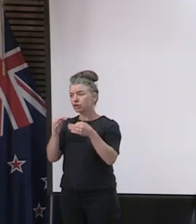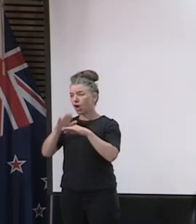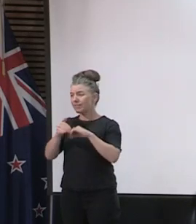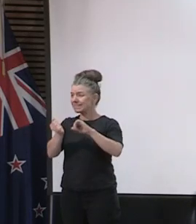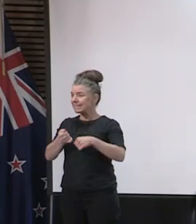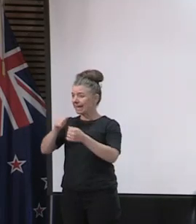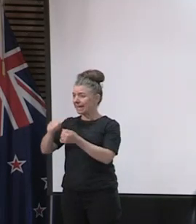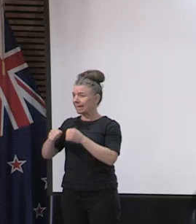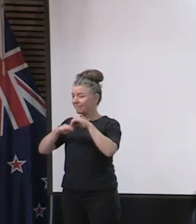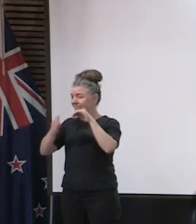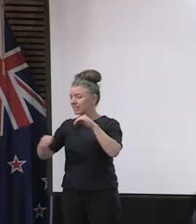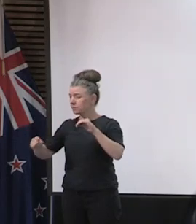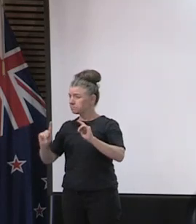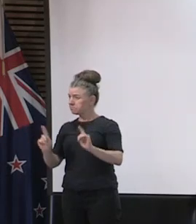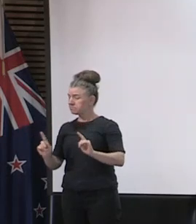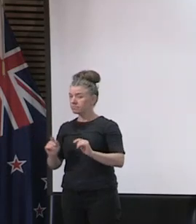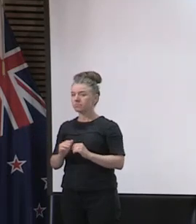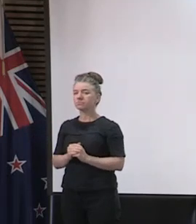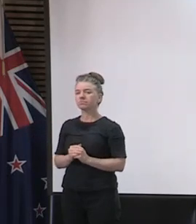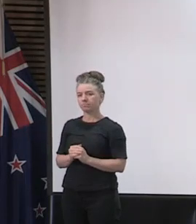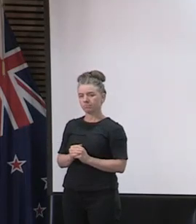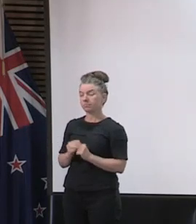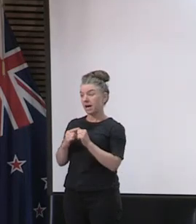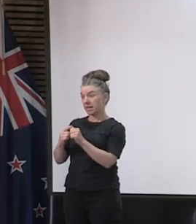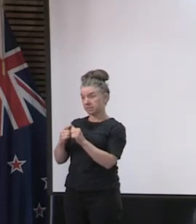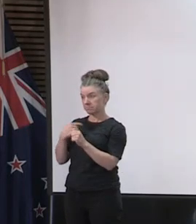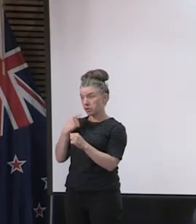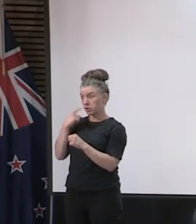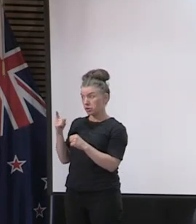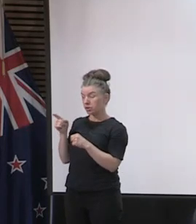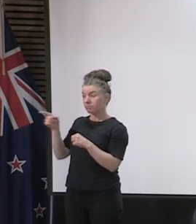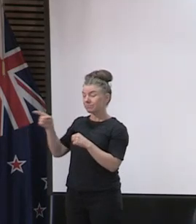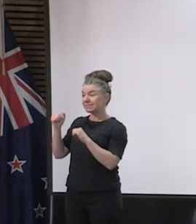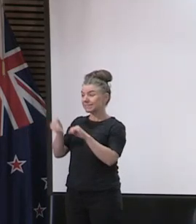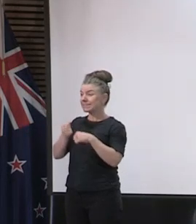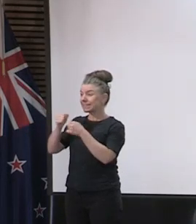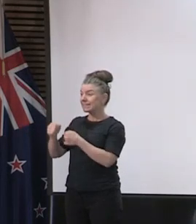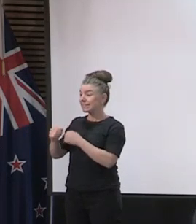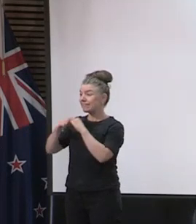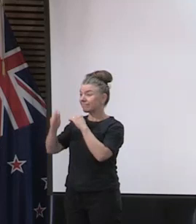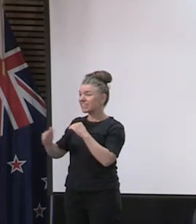been made about how ski fields will be able to operate? I